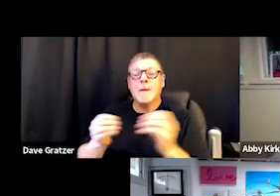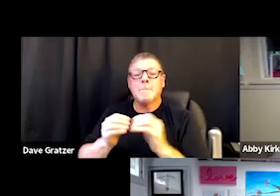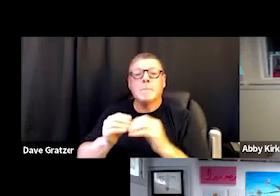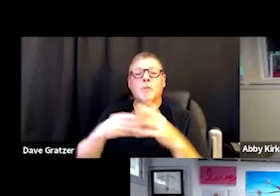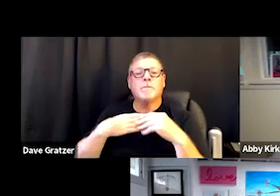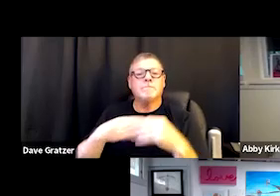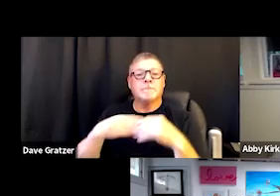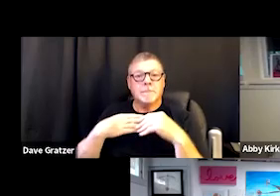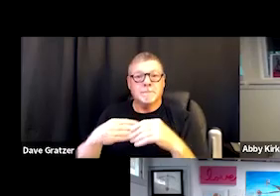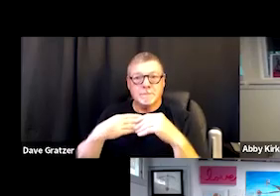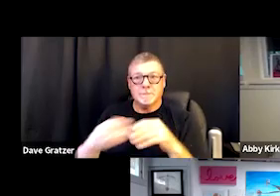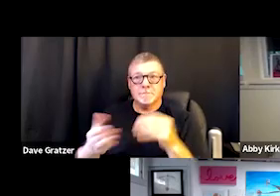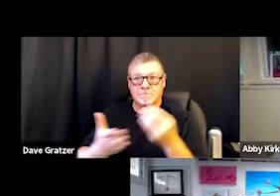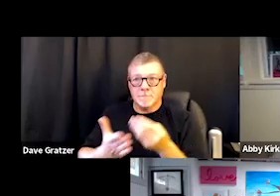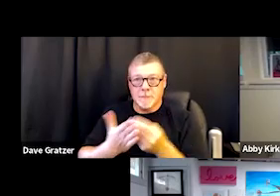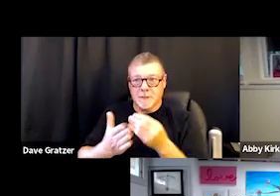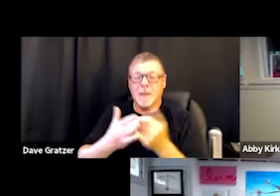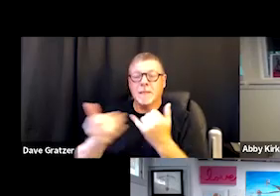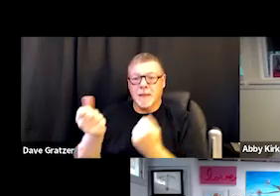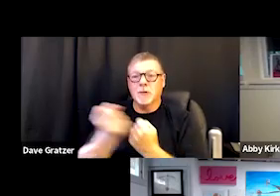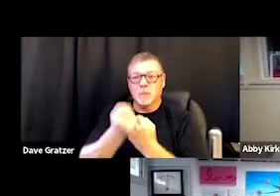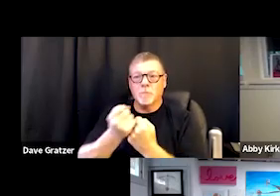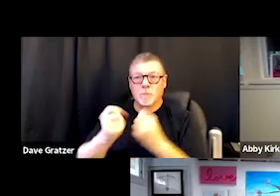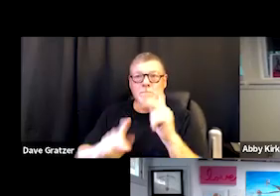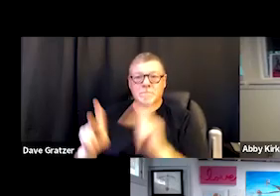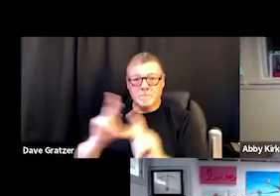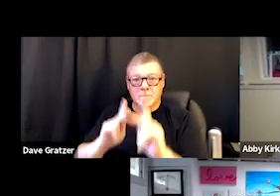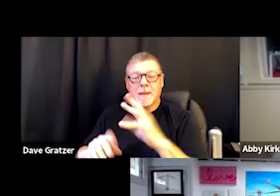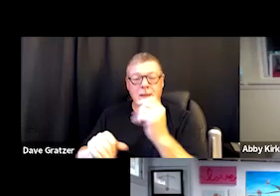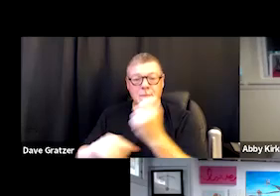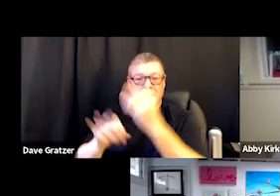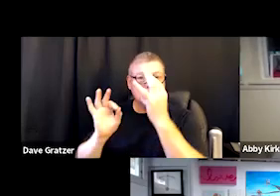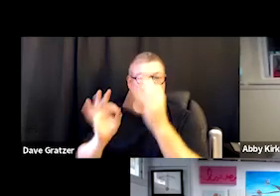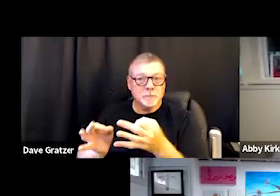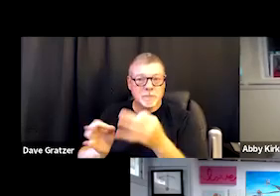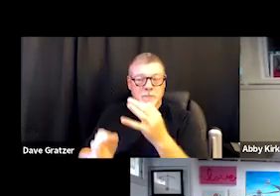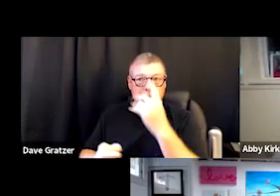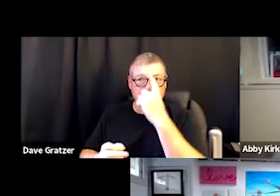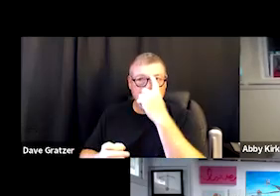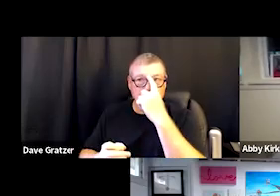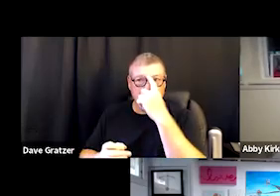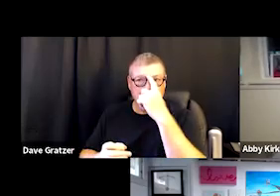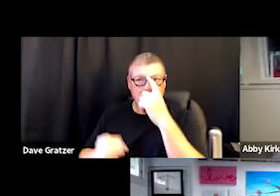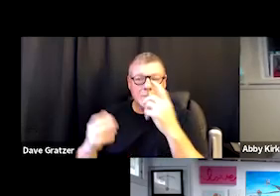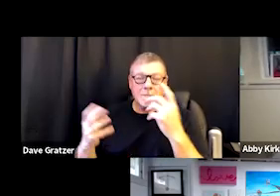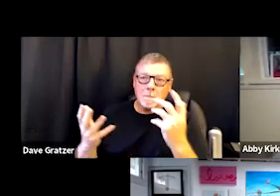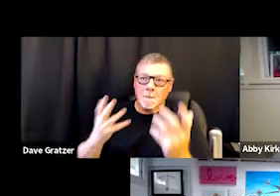that support this population and states can make decisions. So it's really about kind of making friends